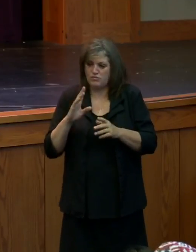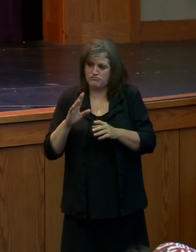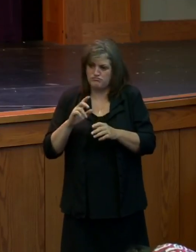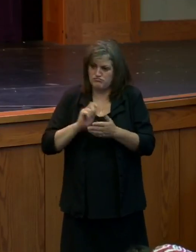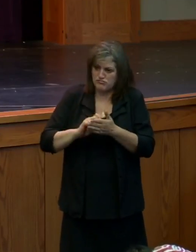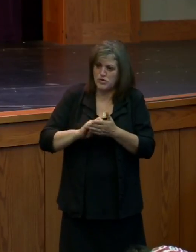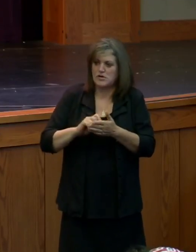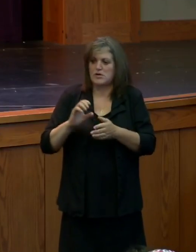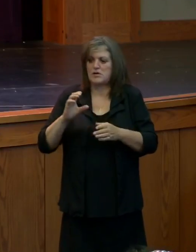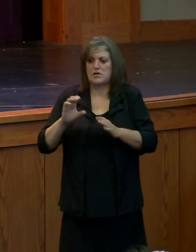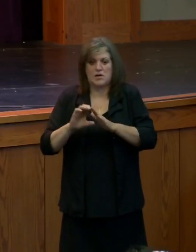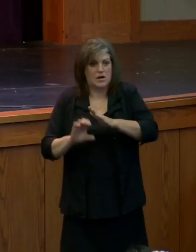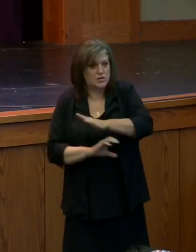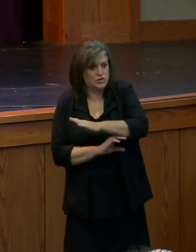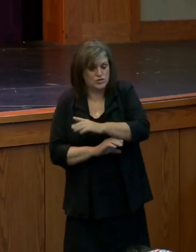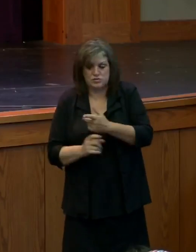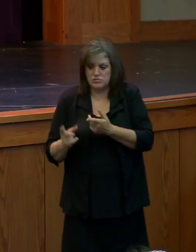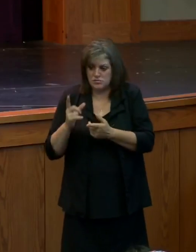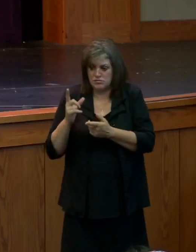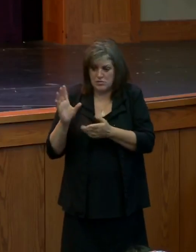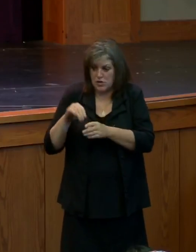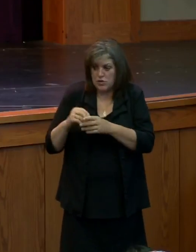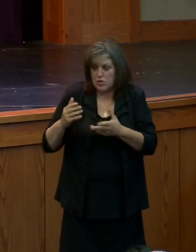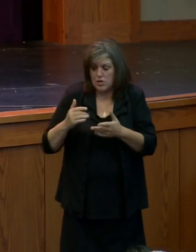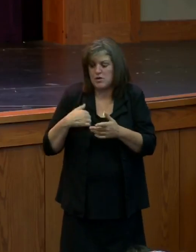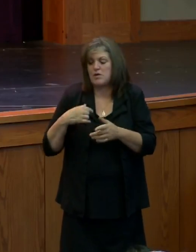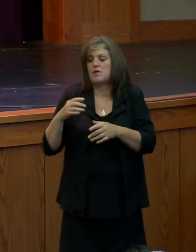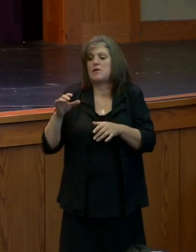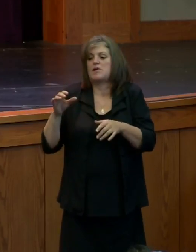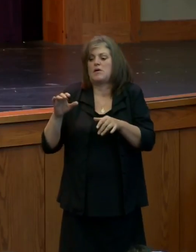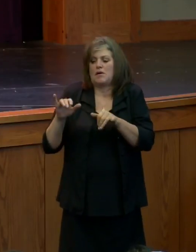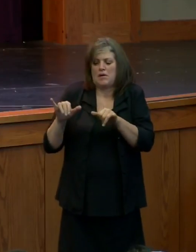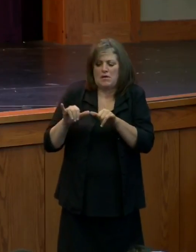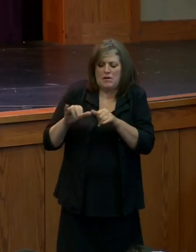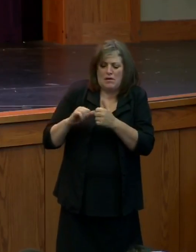ALSO INCLUDE THAT ONE OF THE MEASUREMENTS BY WHETHER A JUDGE